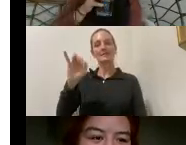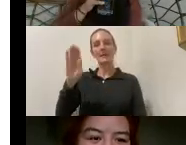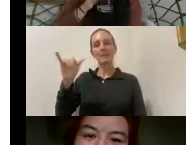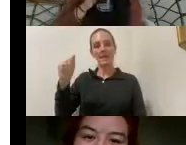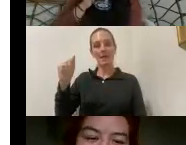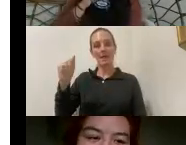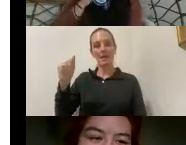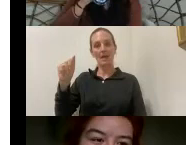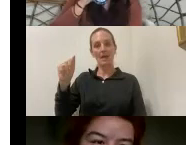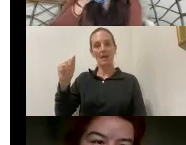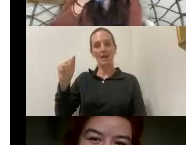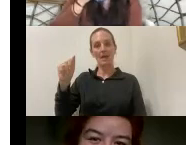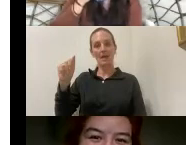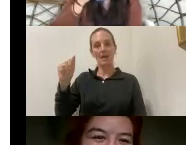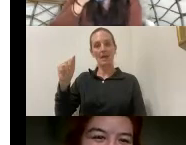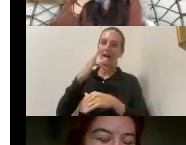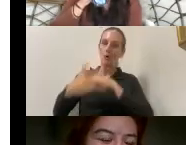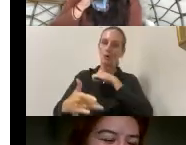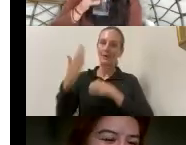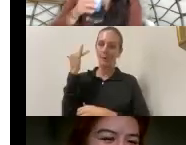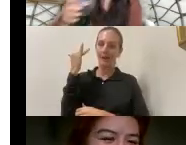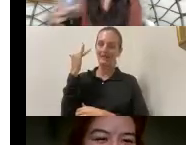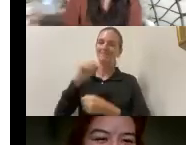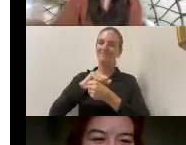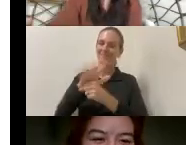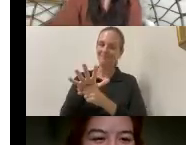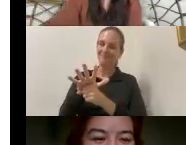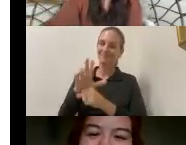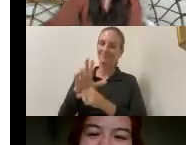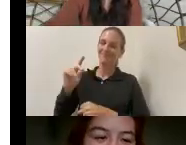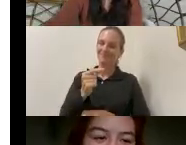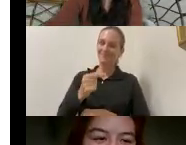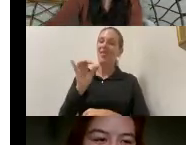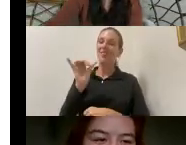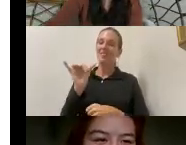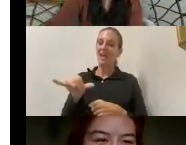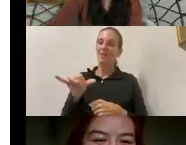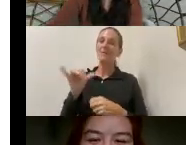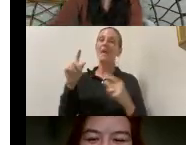early because of COVID. That was a wild experience.